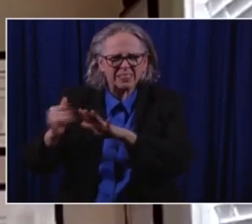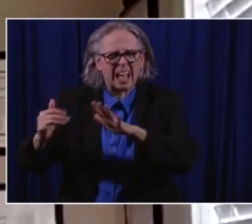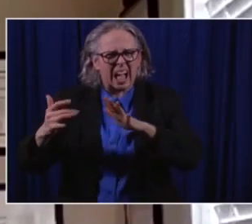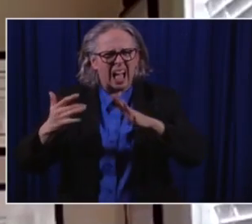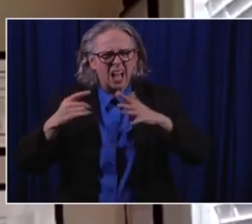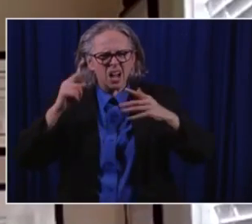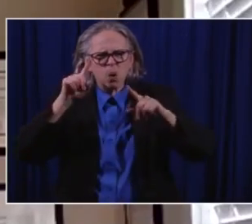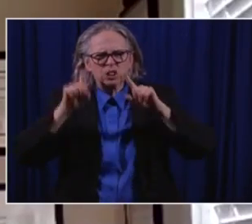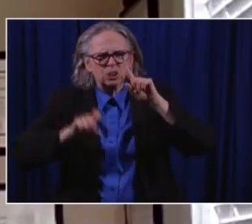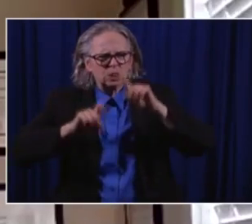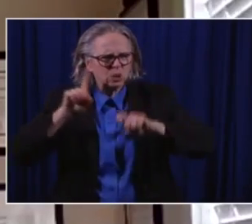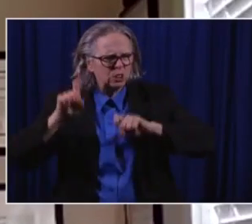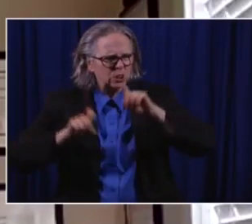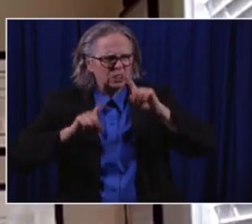hospital perhaps even another